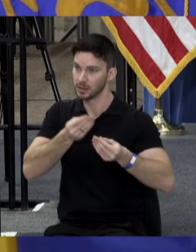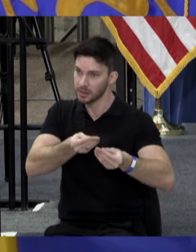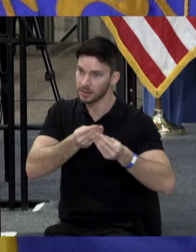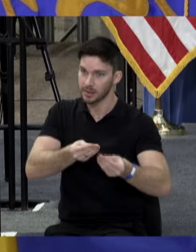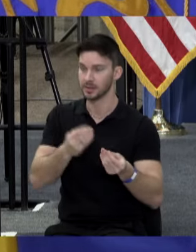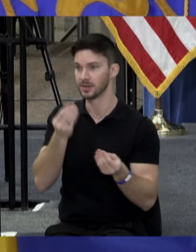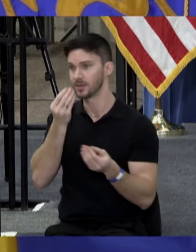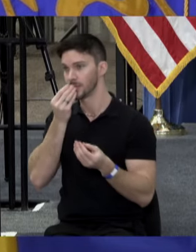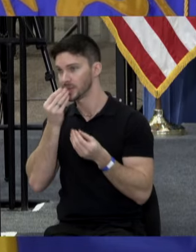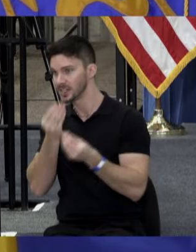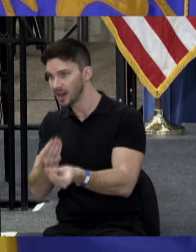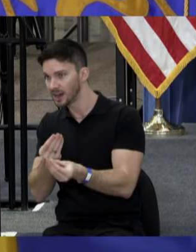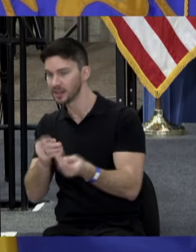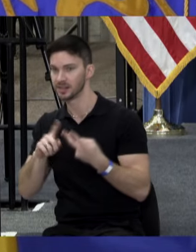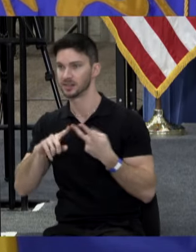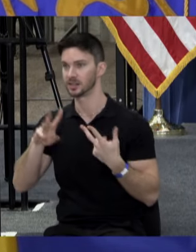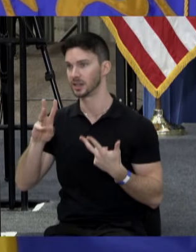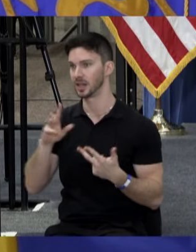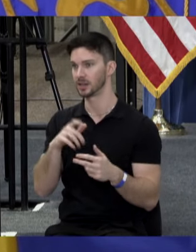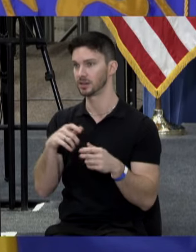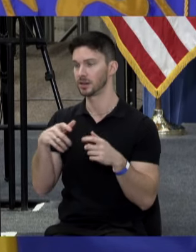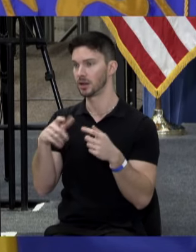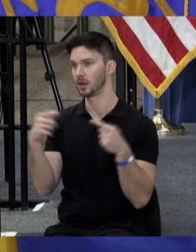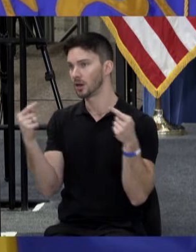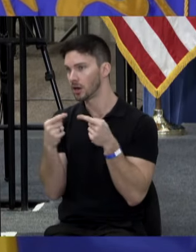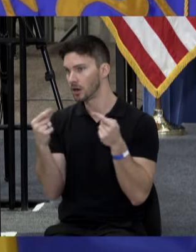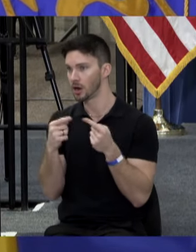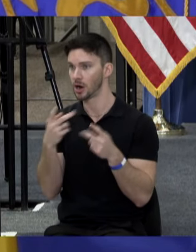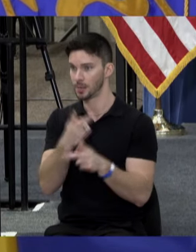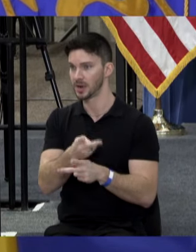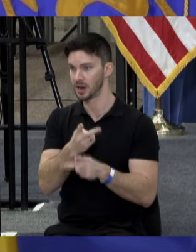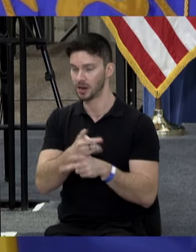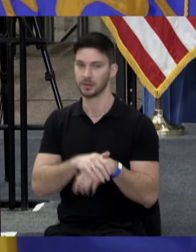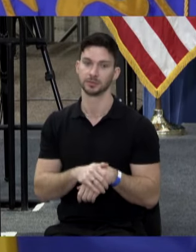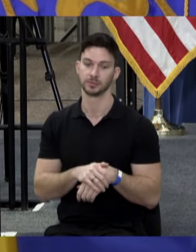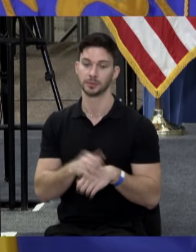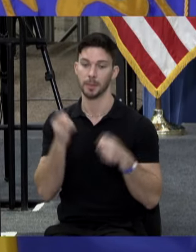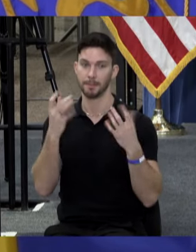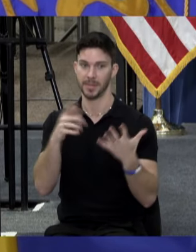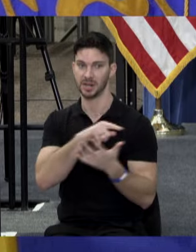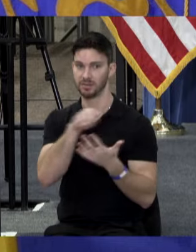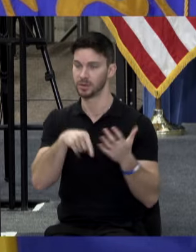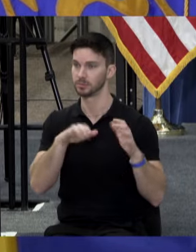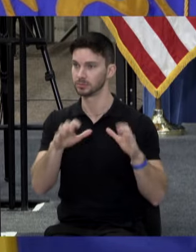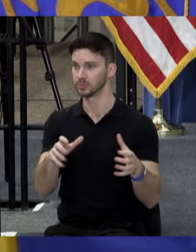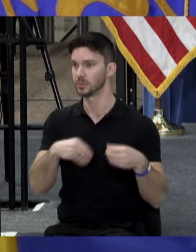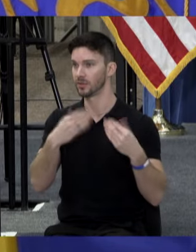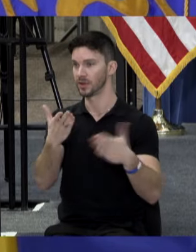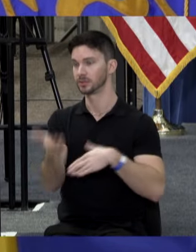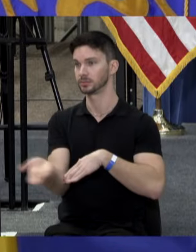and providing wound care. Many provide around the clock care for people that they love.